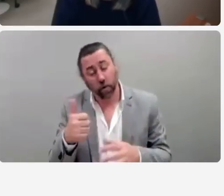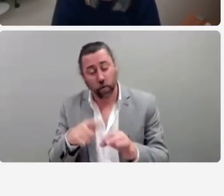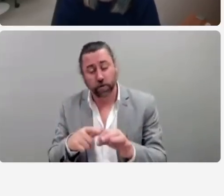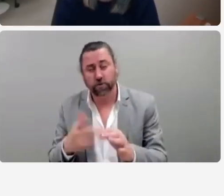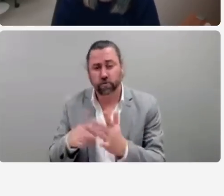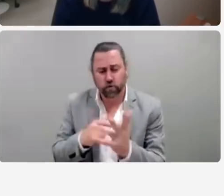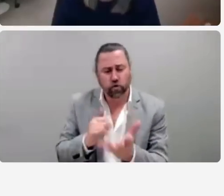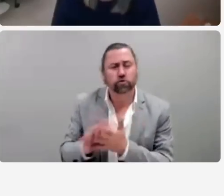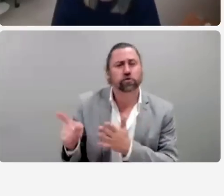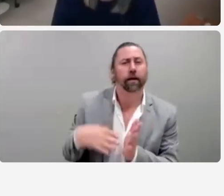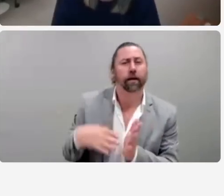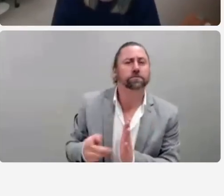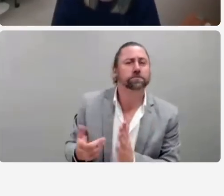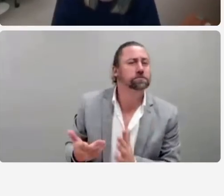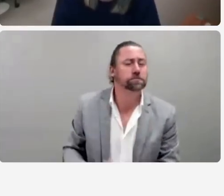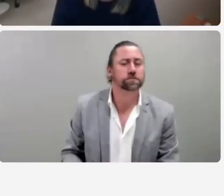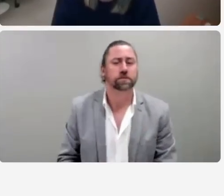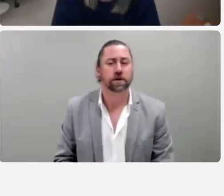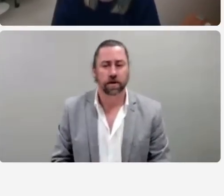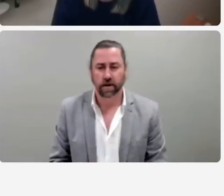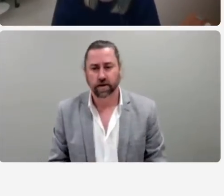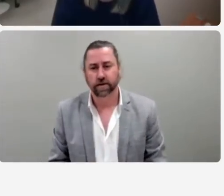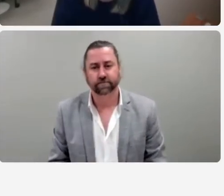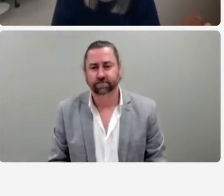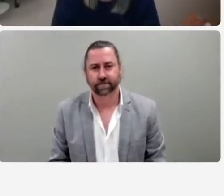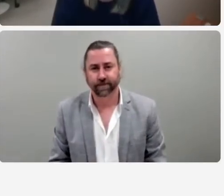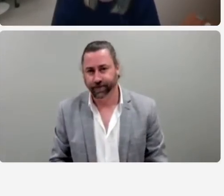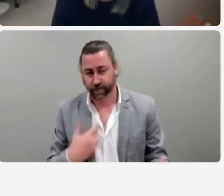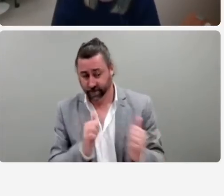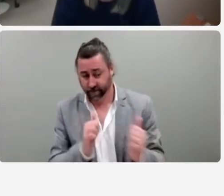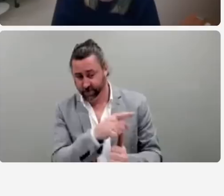But Josh do you have anything to add to that one? No. I agree with how you've answered it Gill and it's